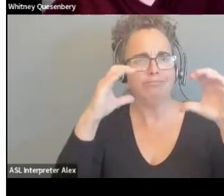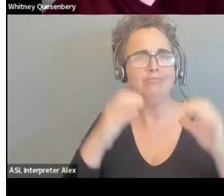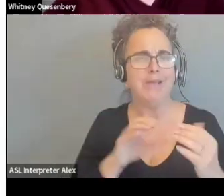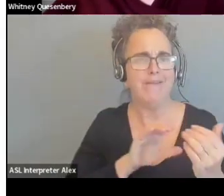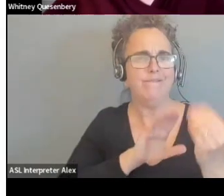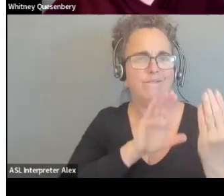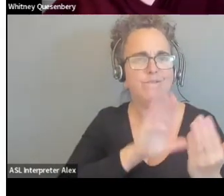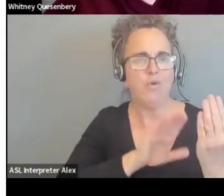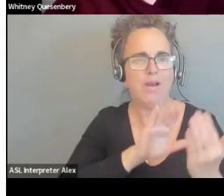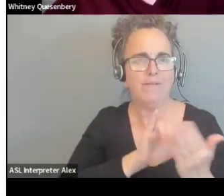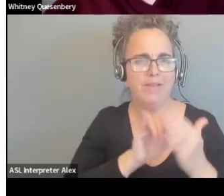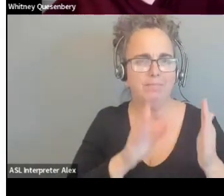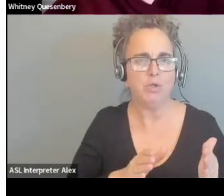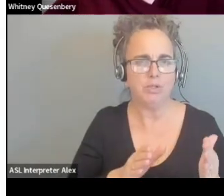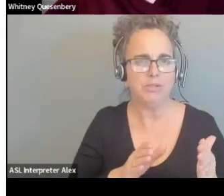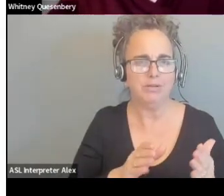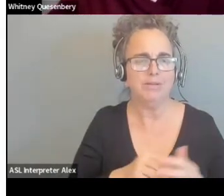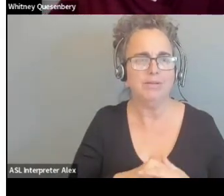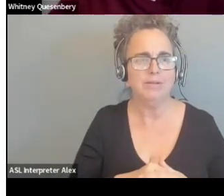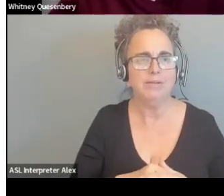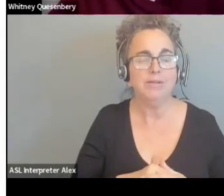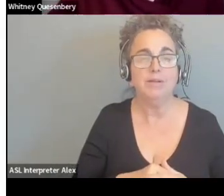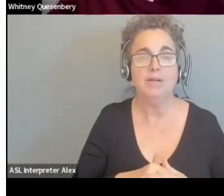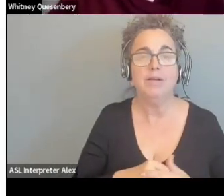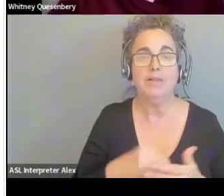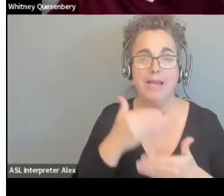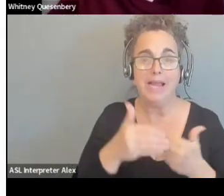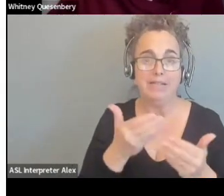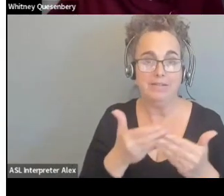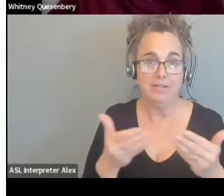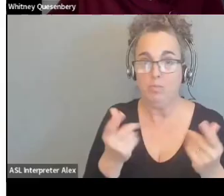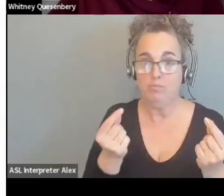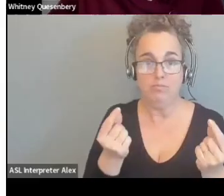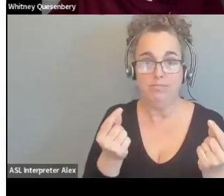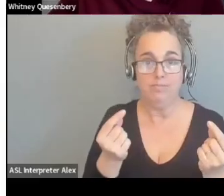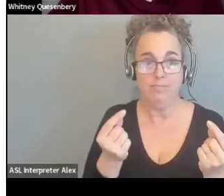The next one is to do something we call putting yourself in the persona's shoes.